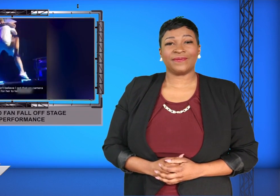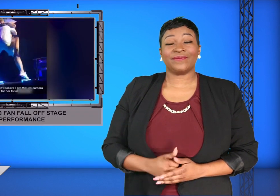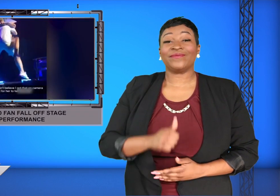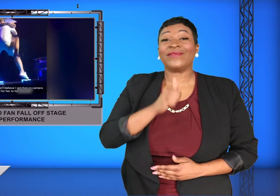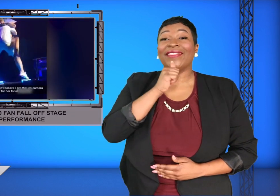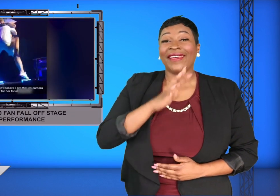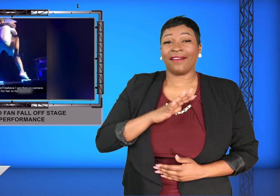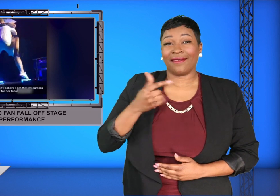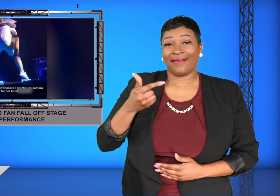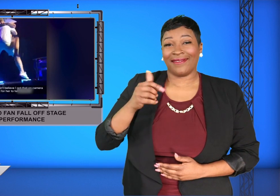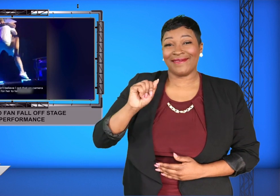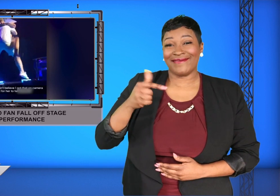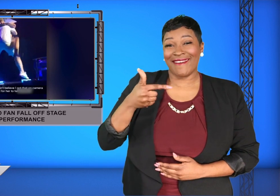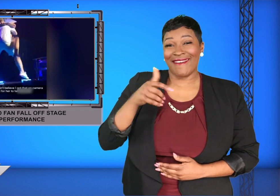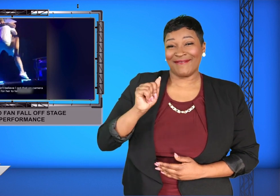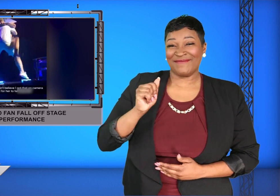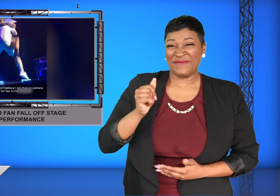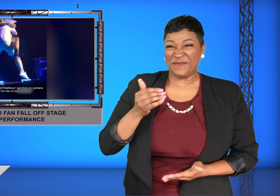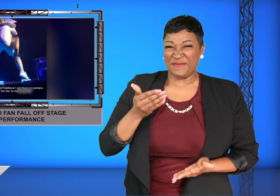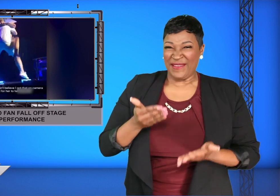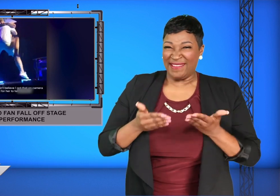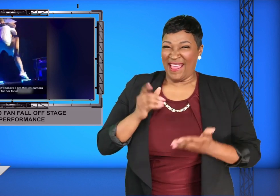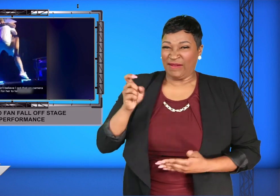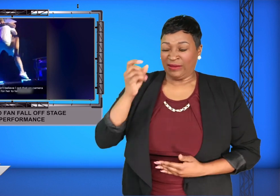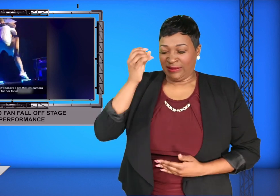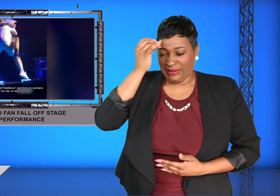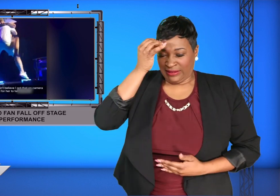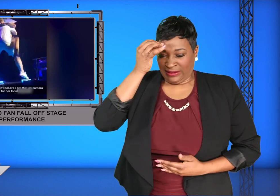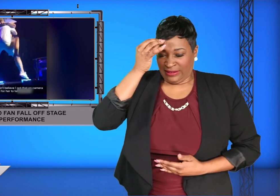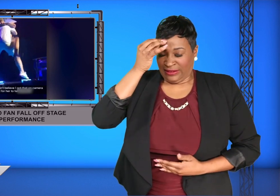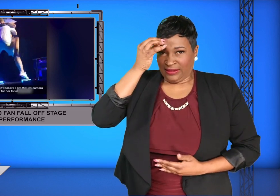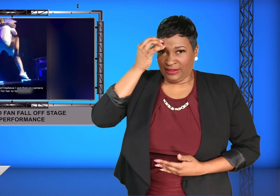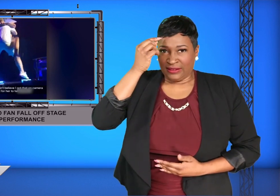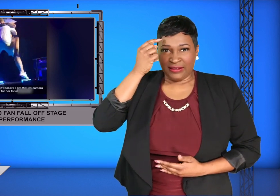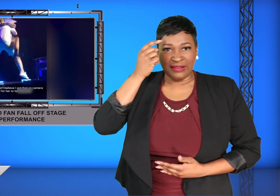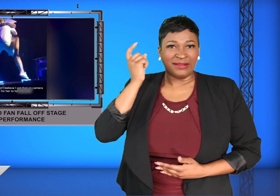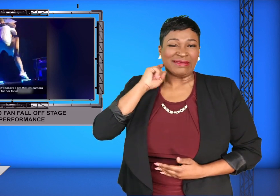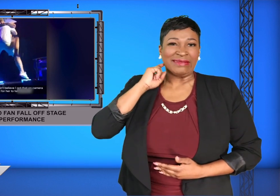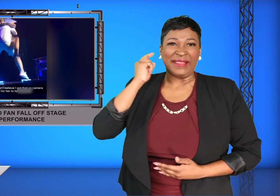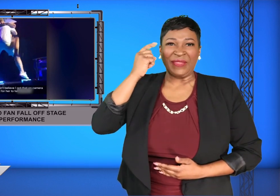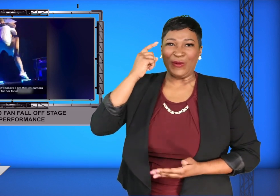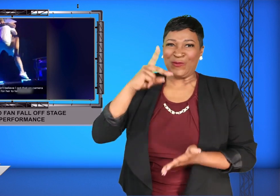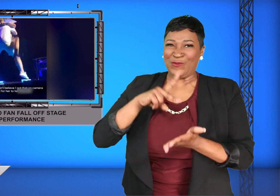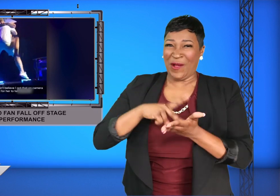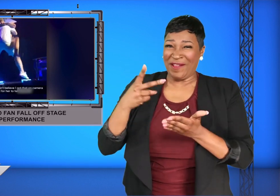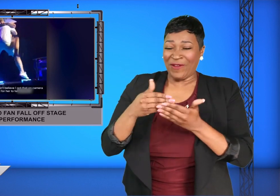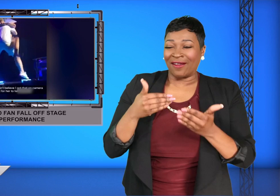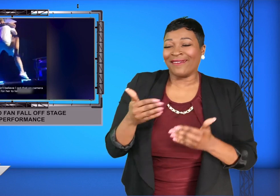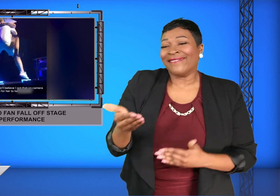Lady Gaga may think twice before inviting a fan on stage again.